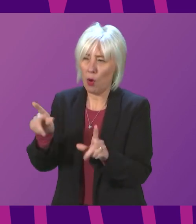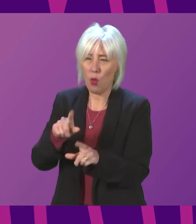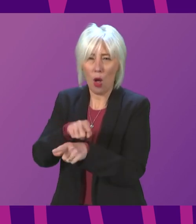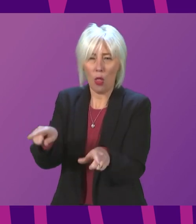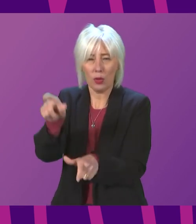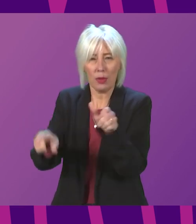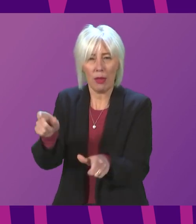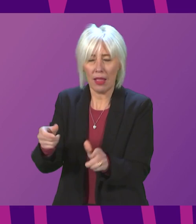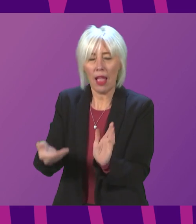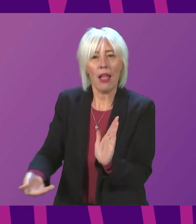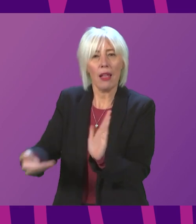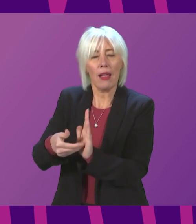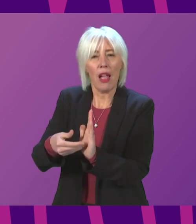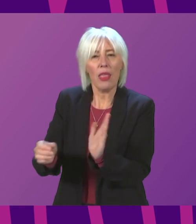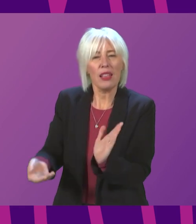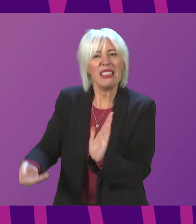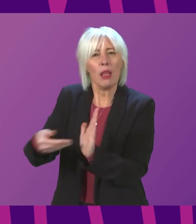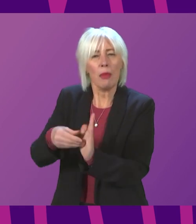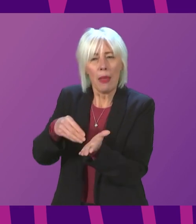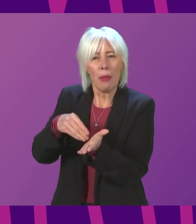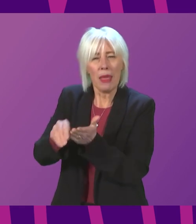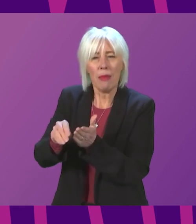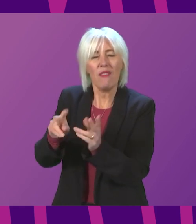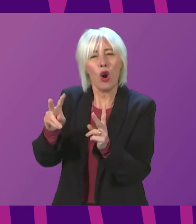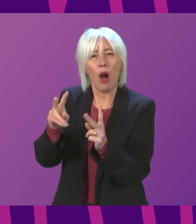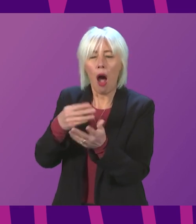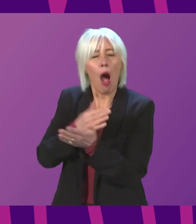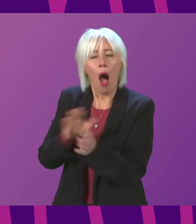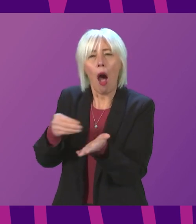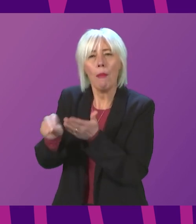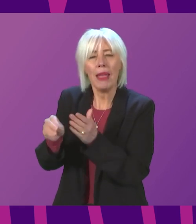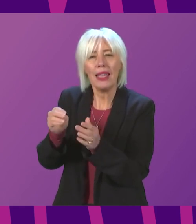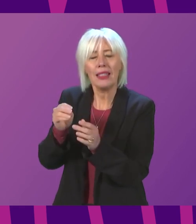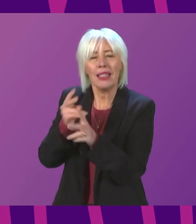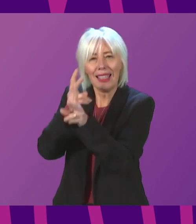supplement will be doubled again this year?